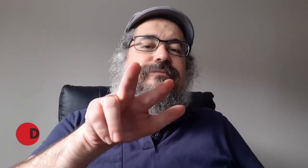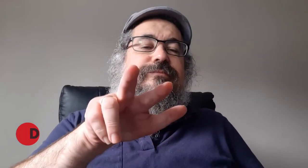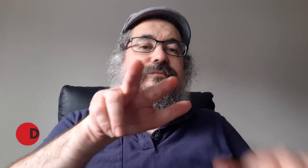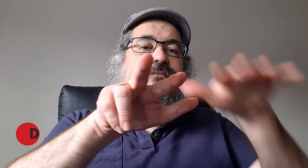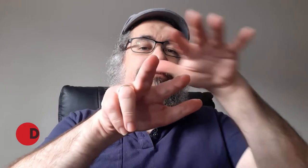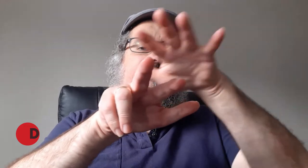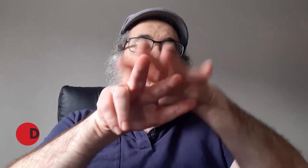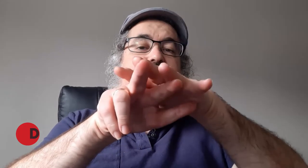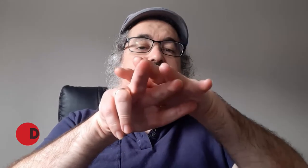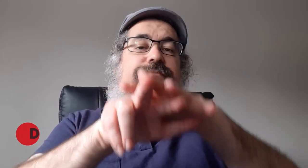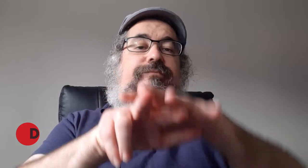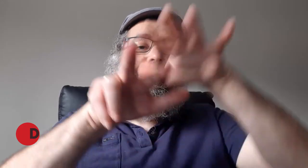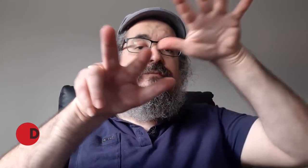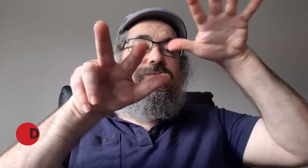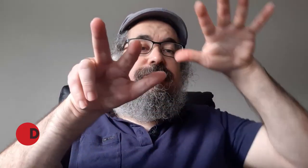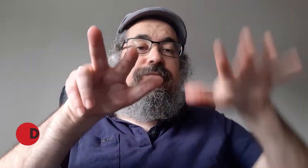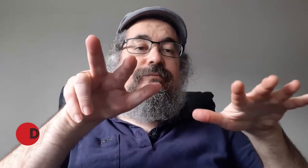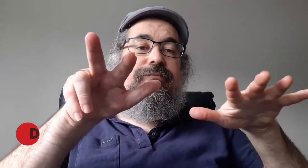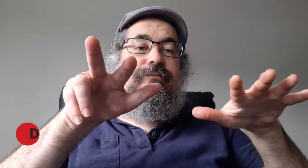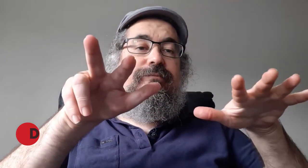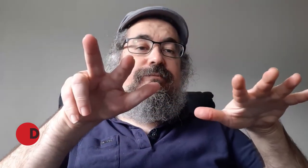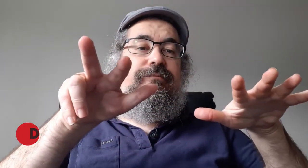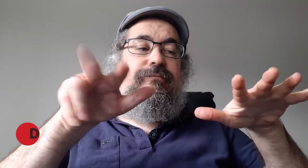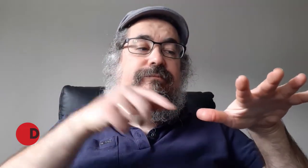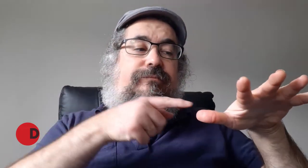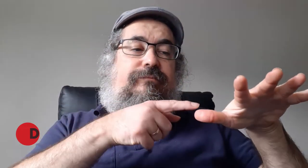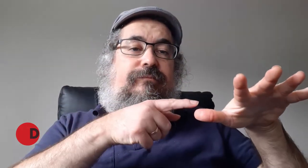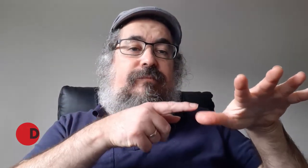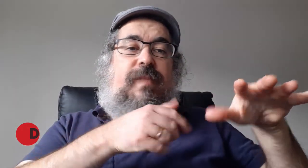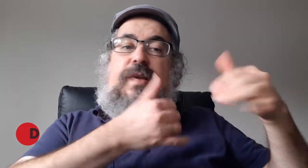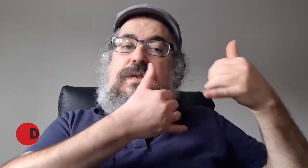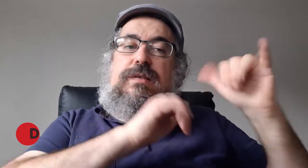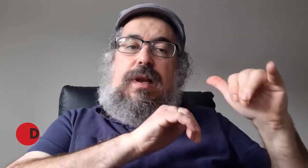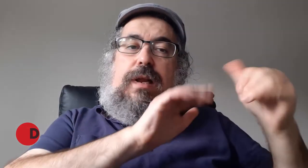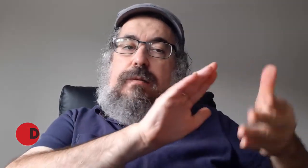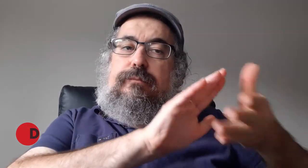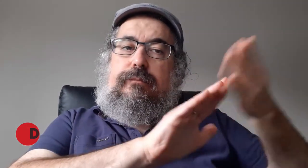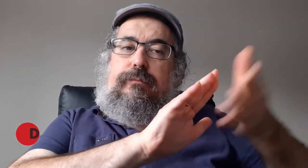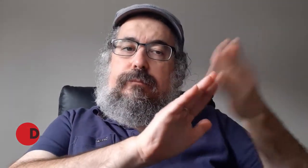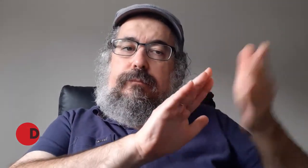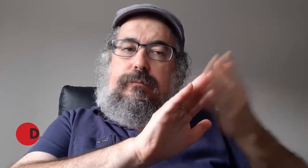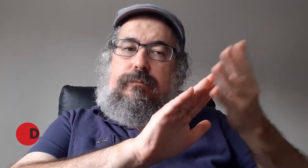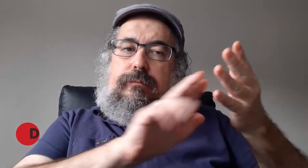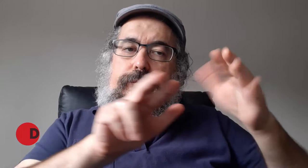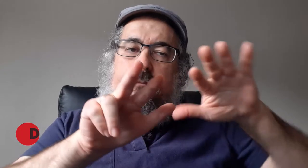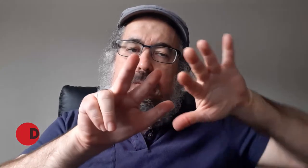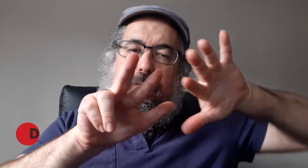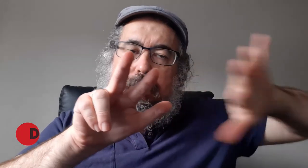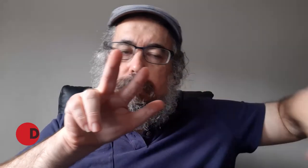Although accessibility is on a separate track and still underway,